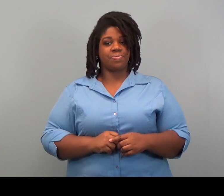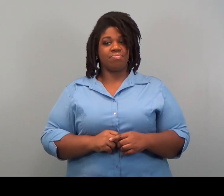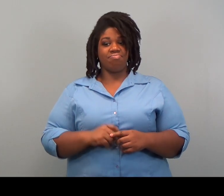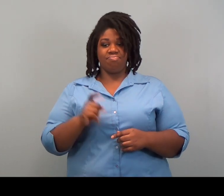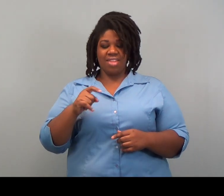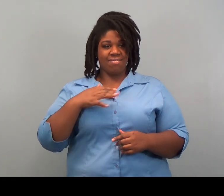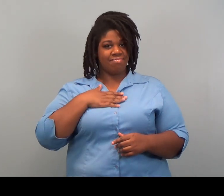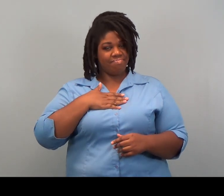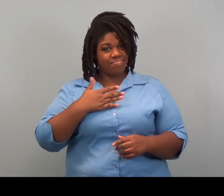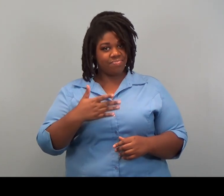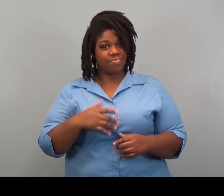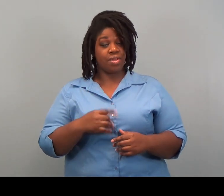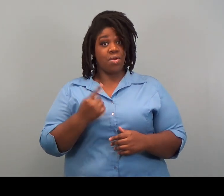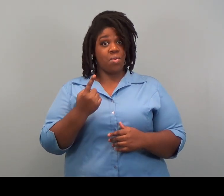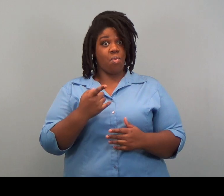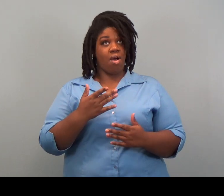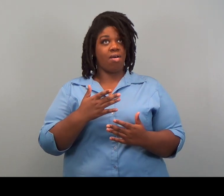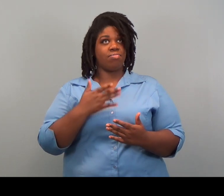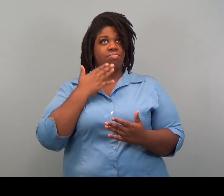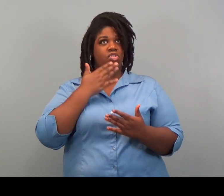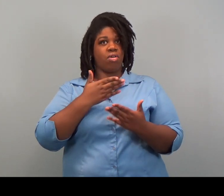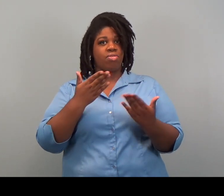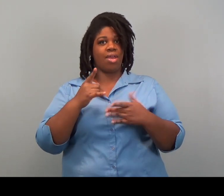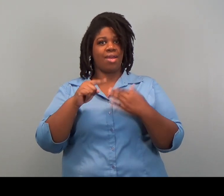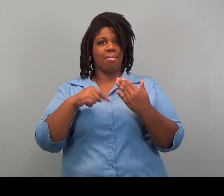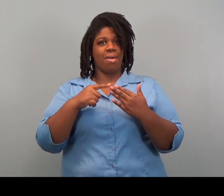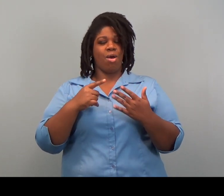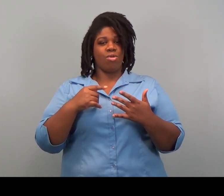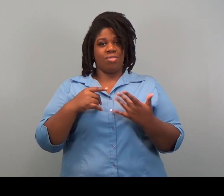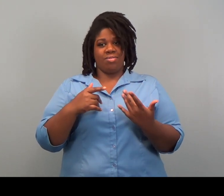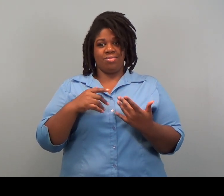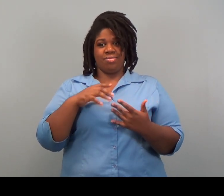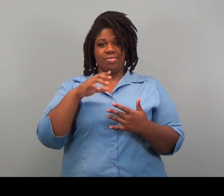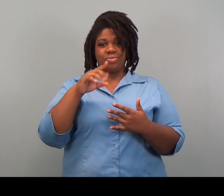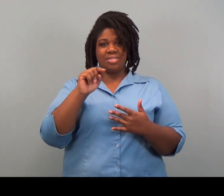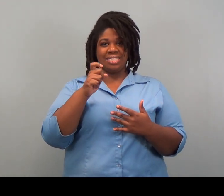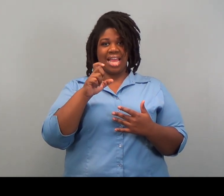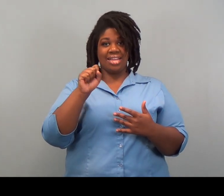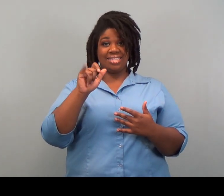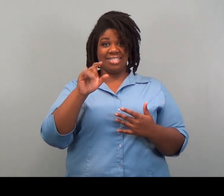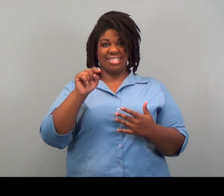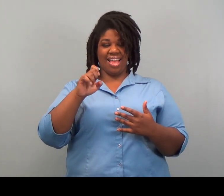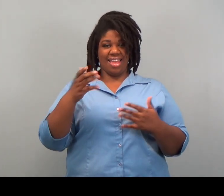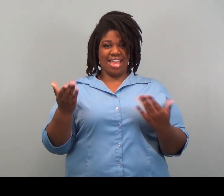I have to say that one of the best things about tax site at Community Action Duluth